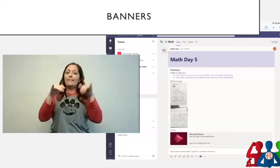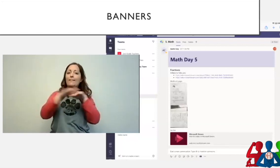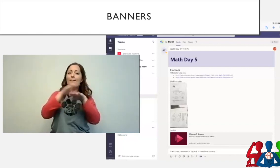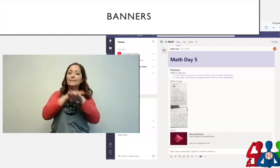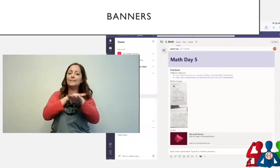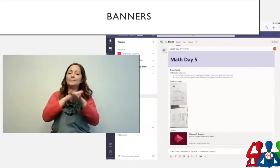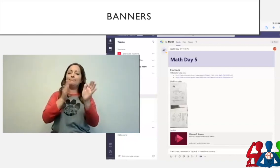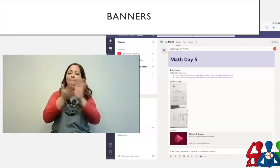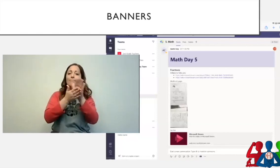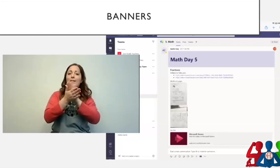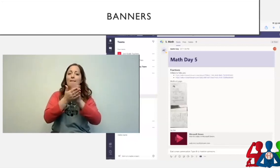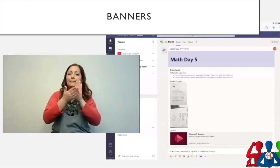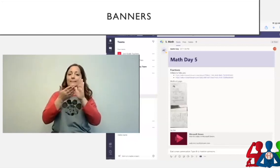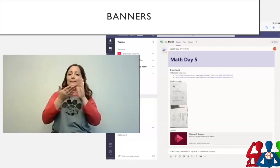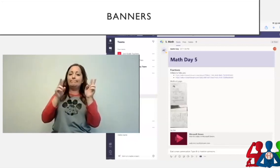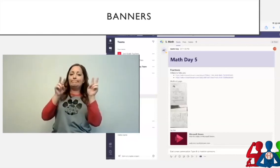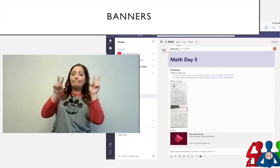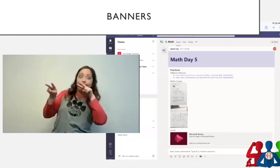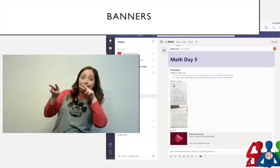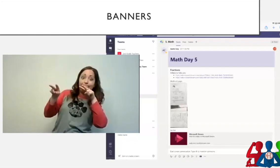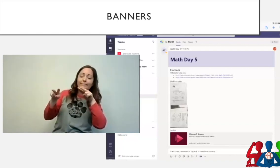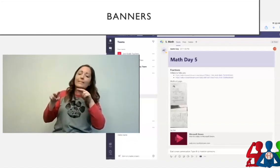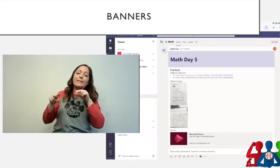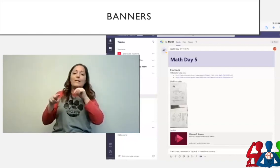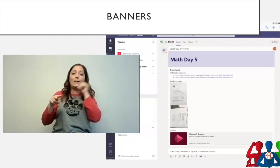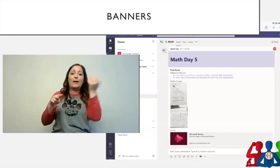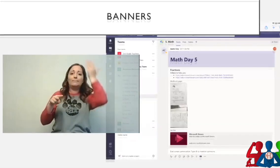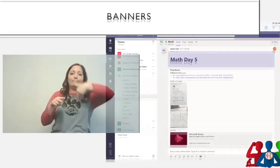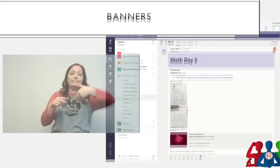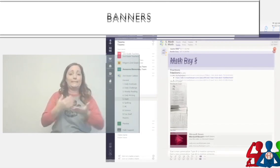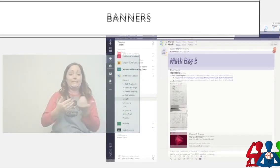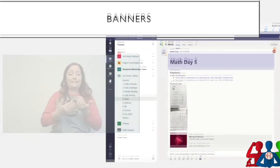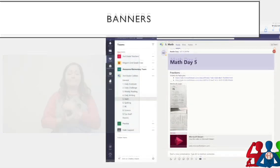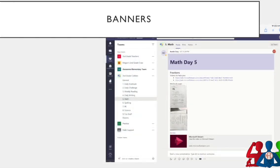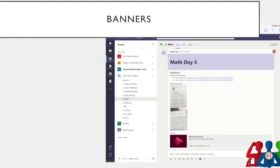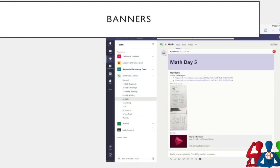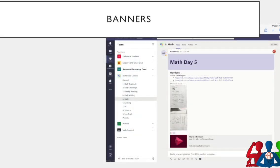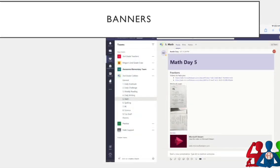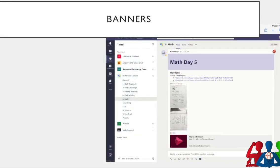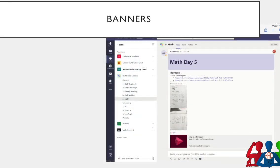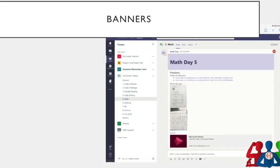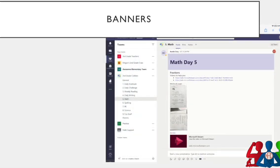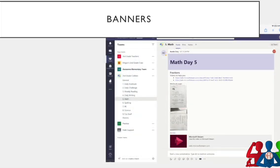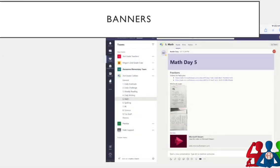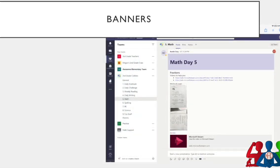and this allows people to access information either through the channels in the normal way,